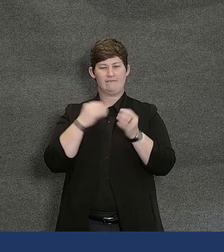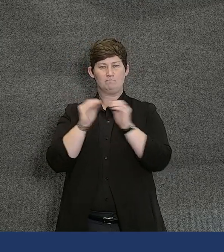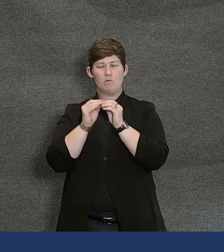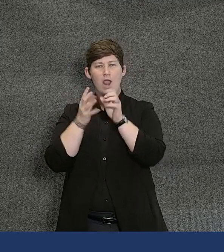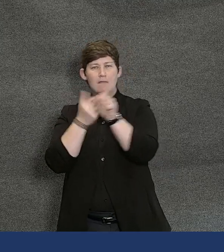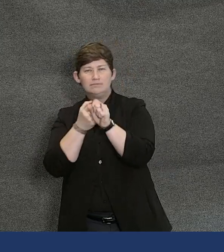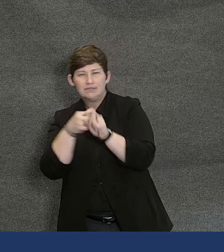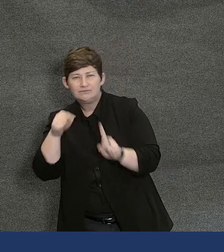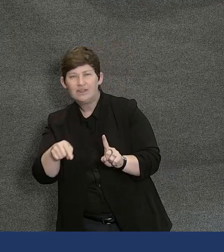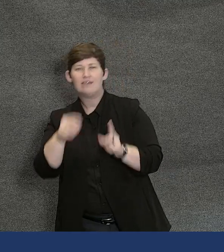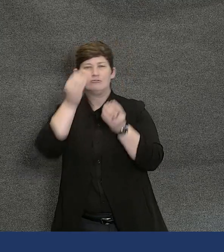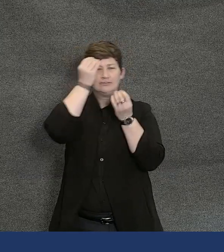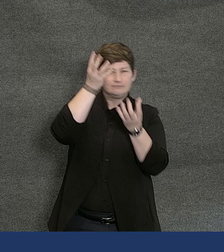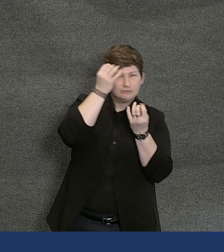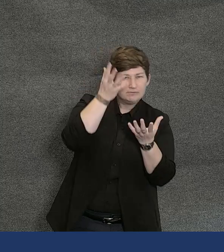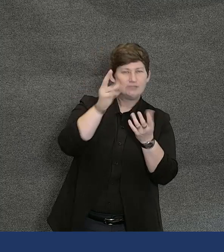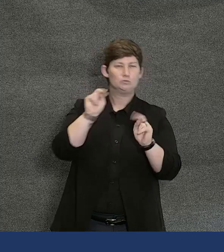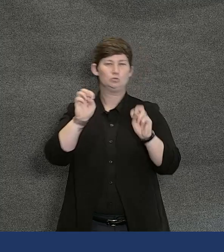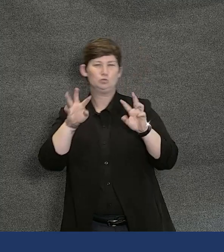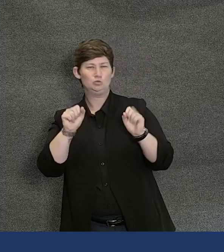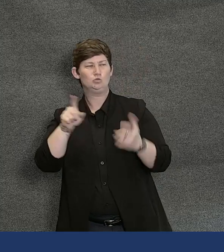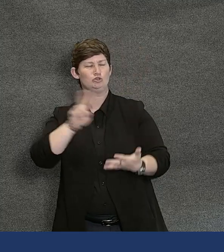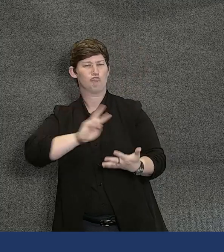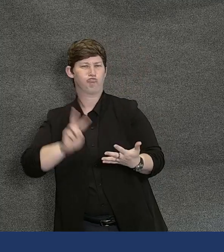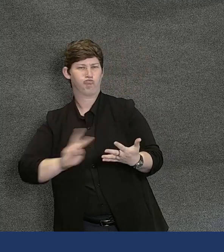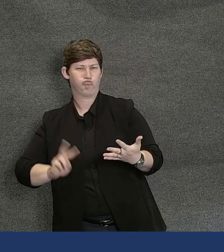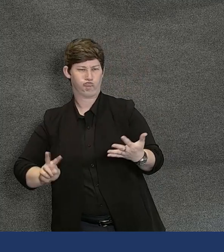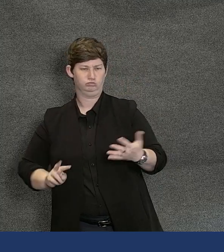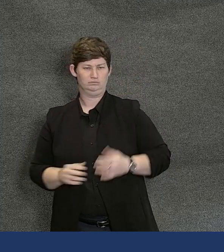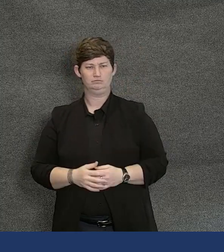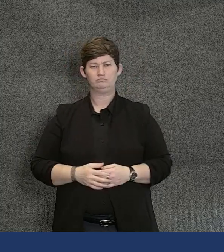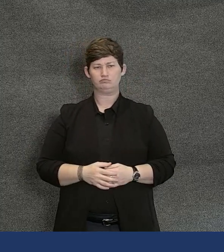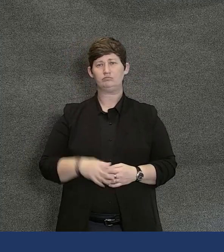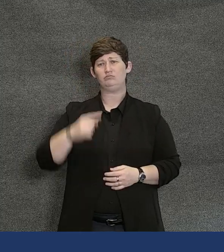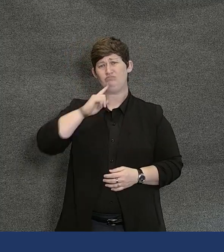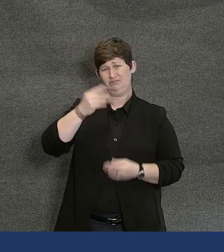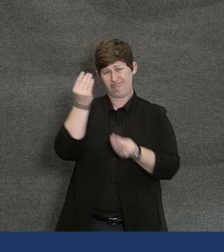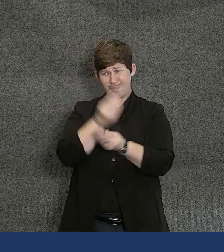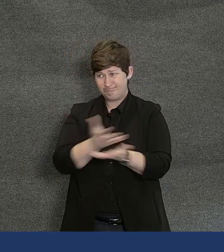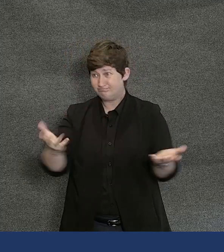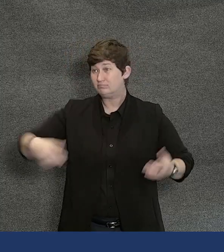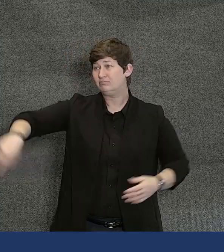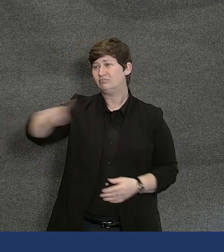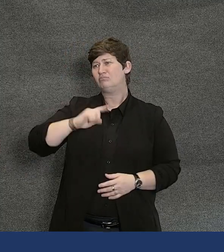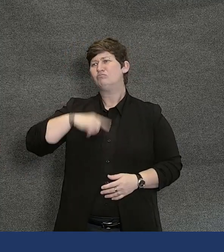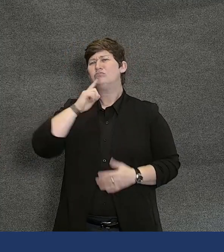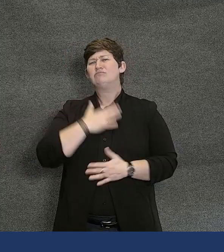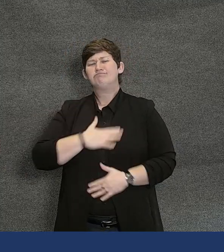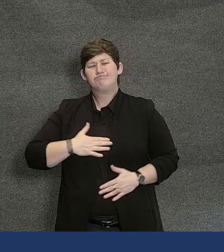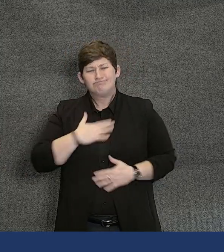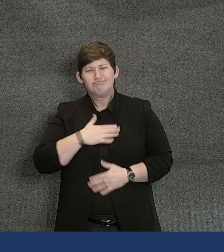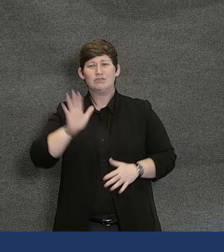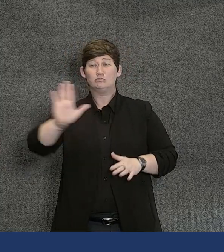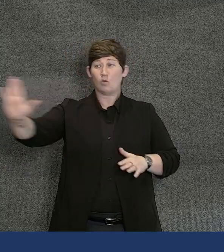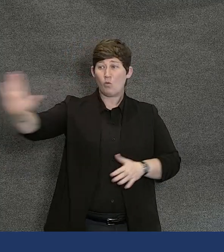We want you to know that we truly appreciate all of you and your support in taking time out of your busy schedules